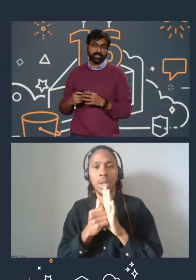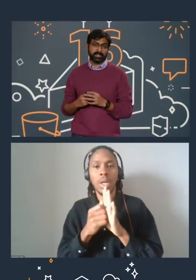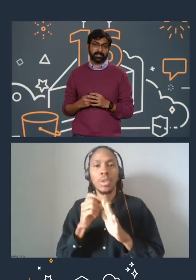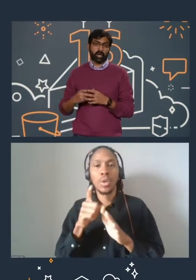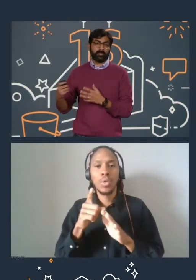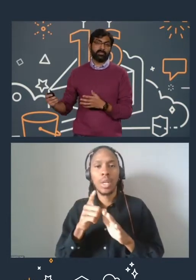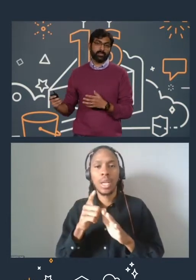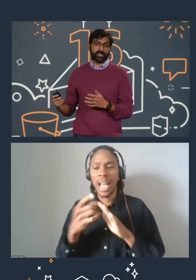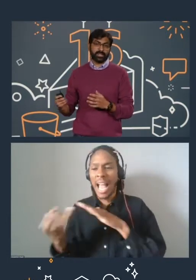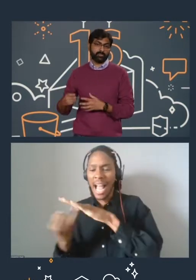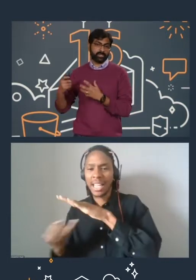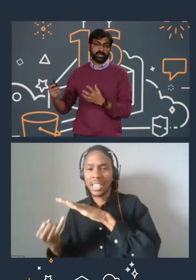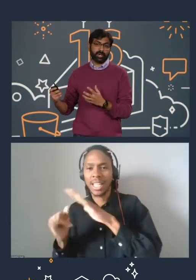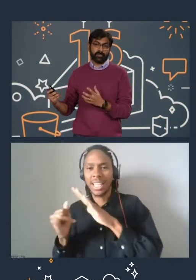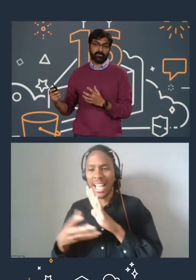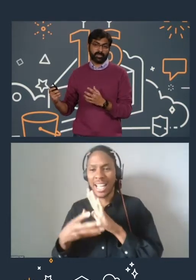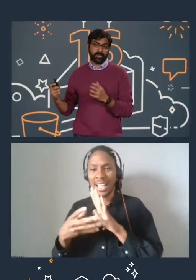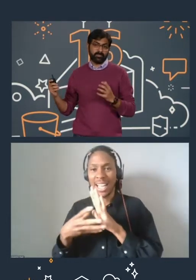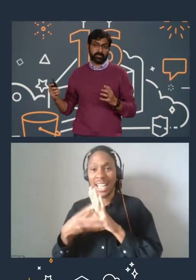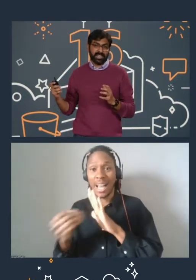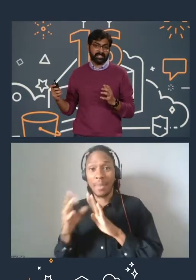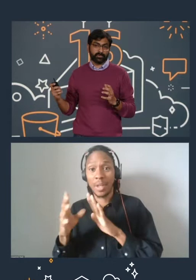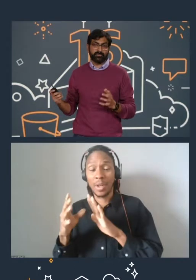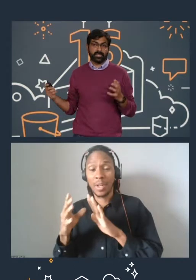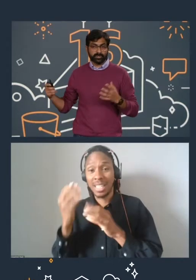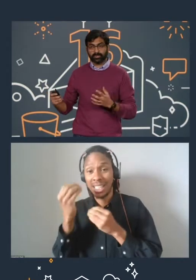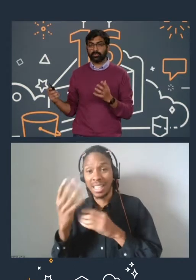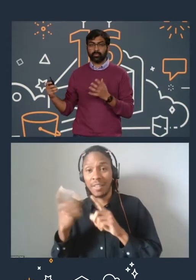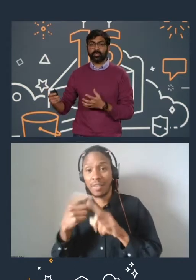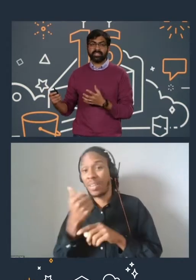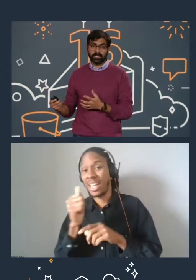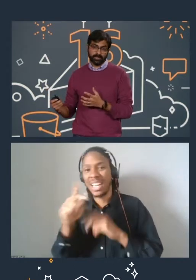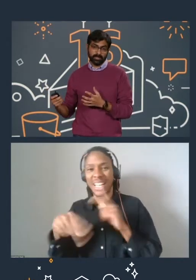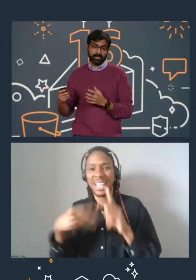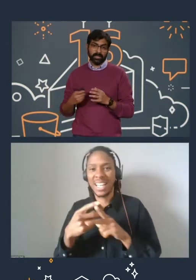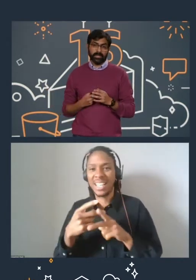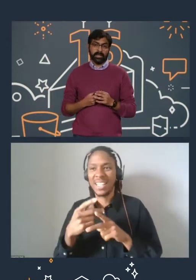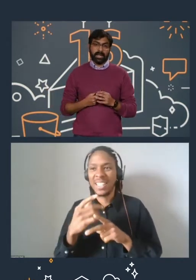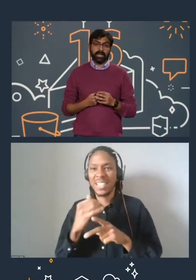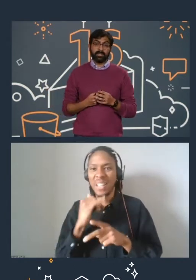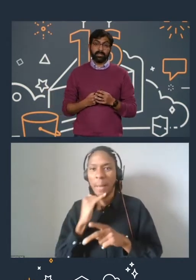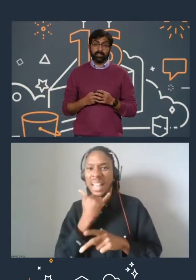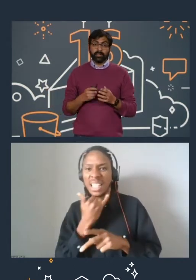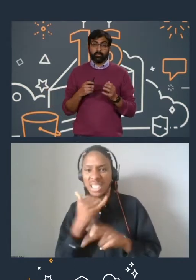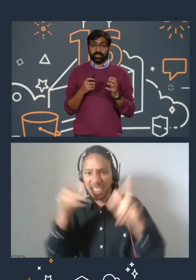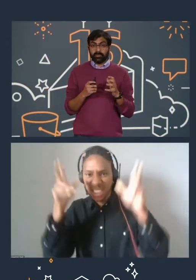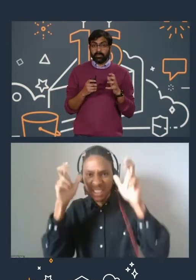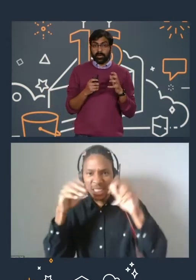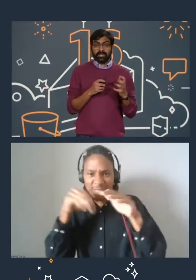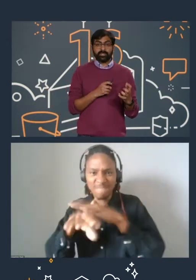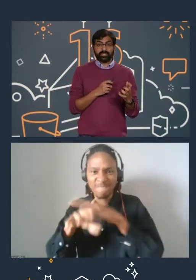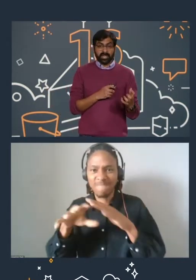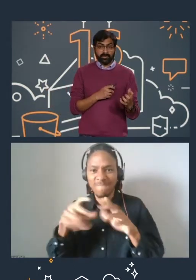the copy of your data, the redundant copy of your data from any sort of malicious or rogue intent. And with replication time control,